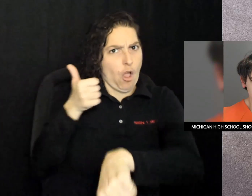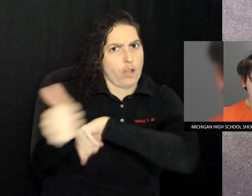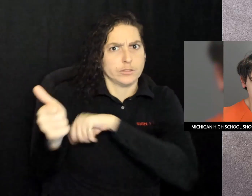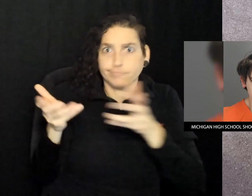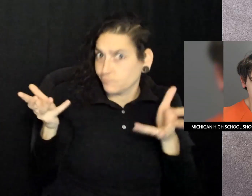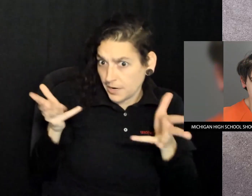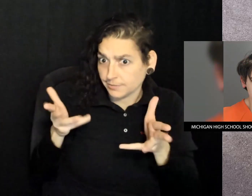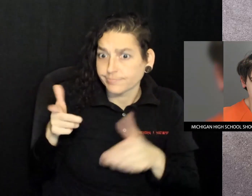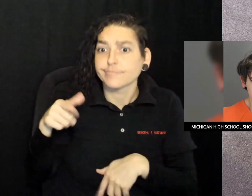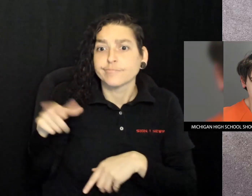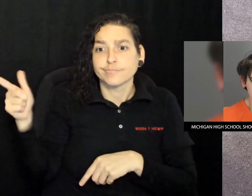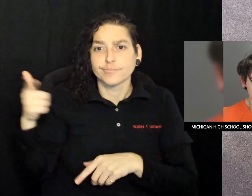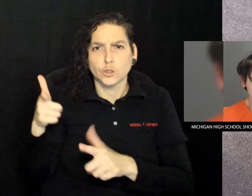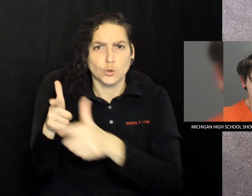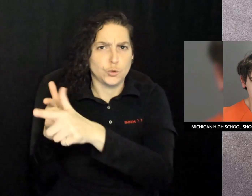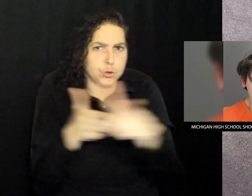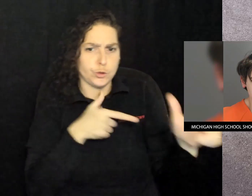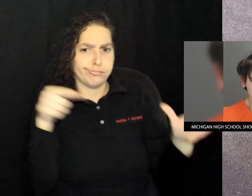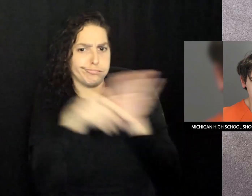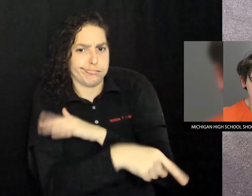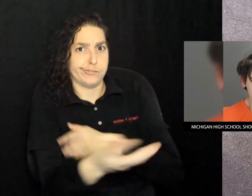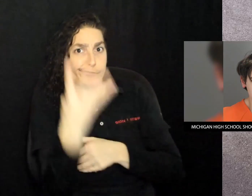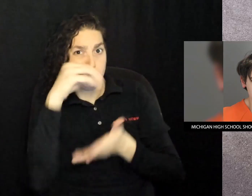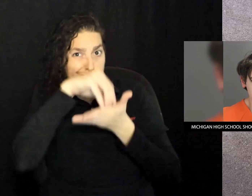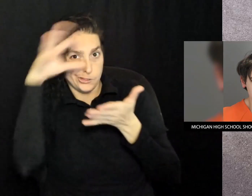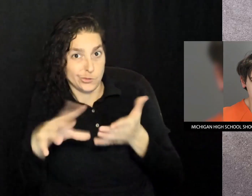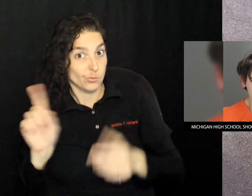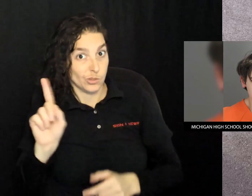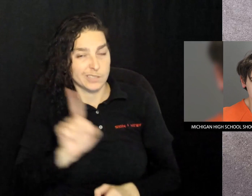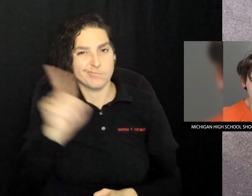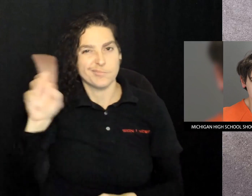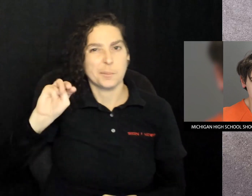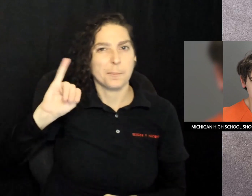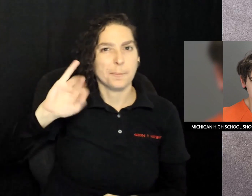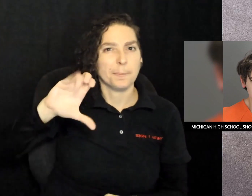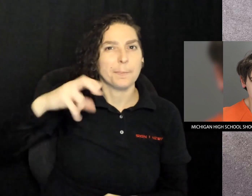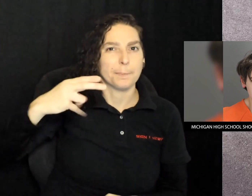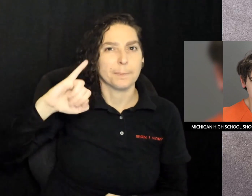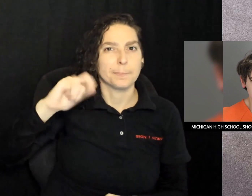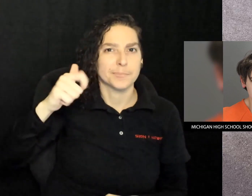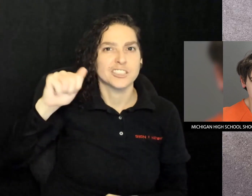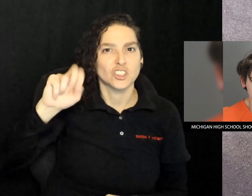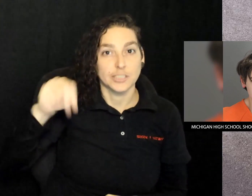investigators say the 15-year-old suspect accused of shooting and killing four students